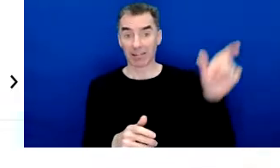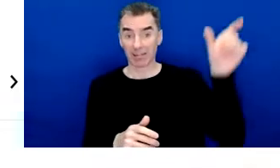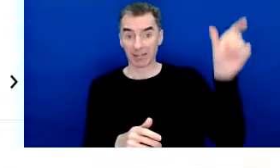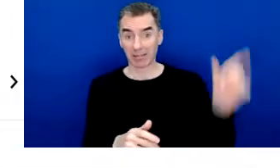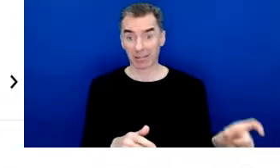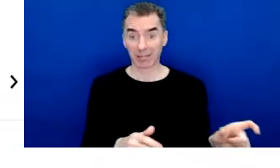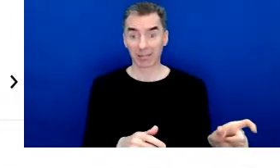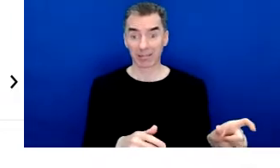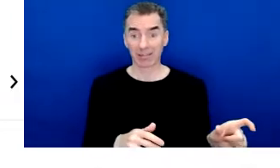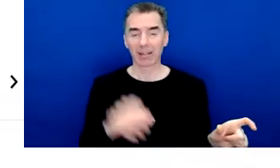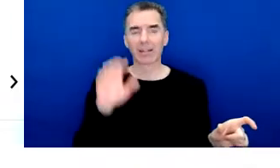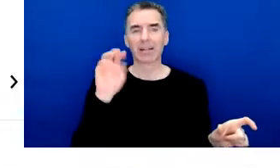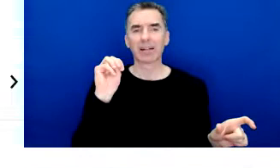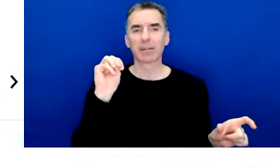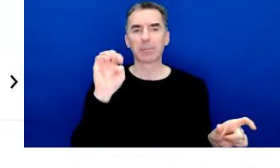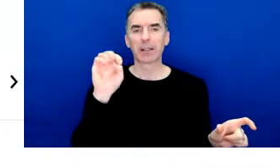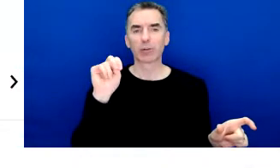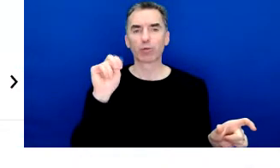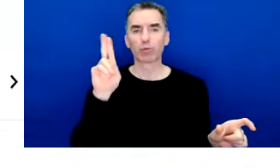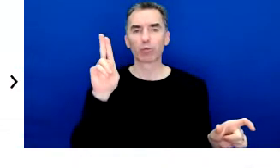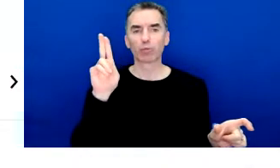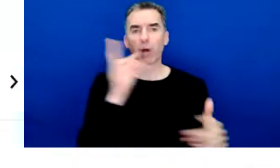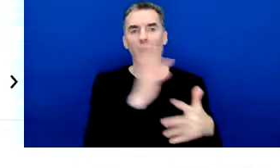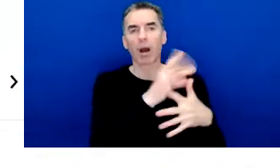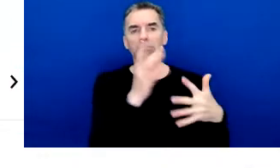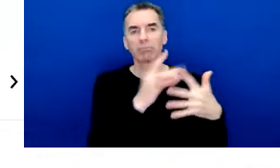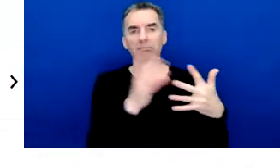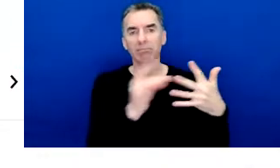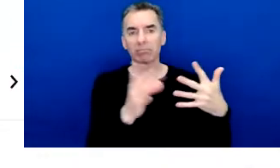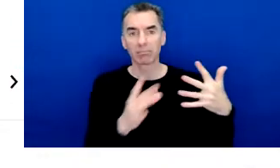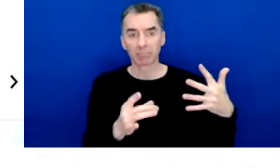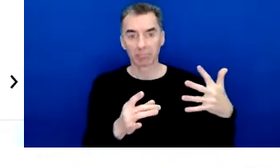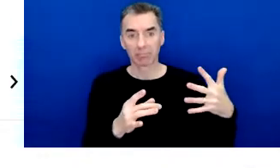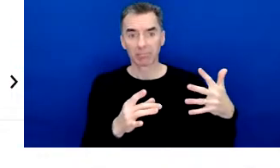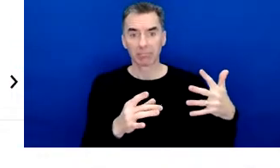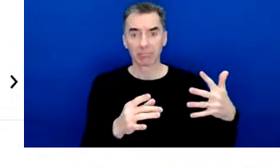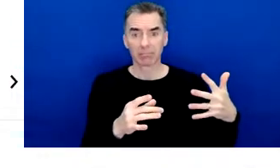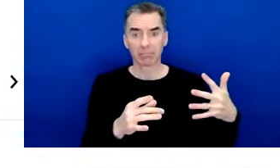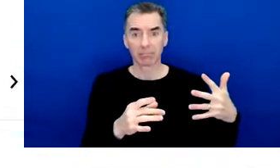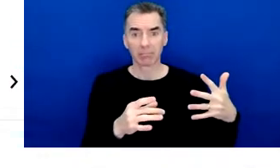there's a menu of things that you can do, and one of those is a sticky note.